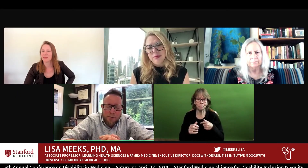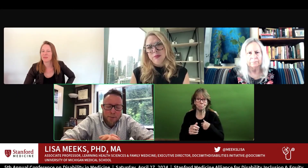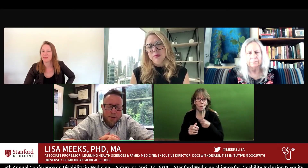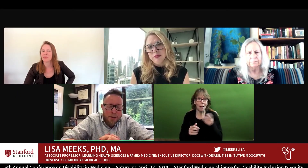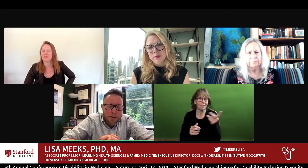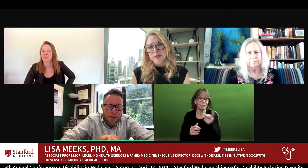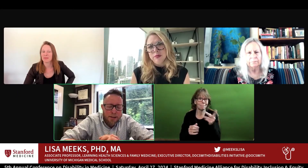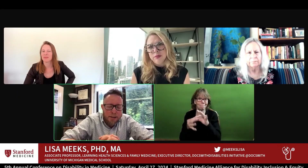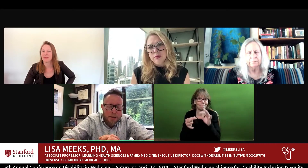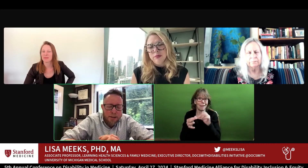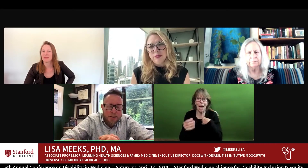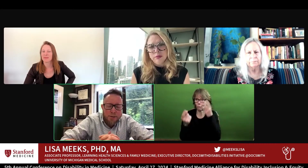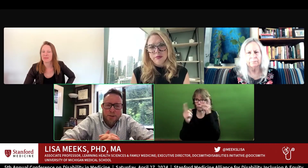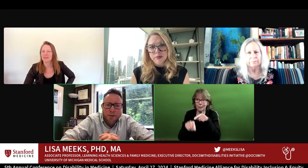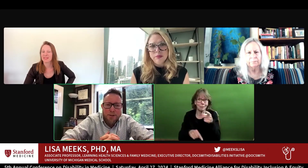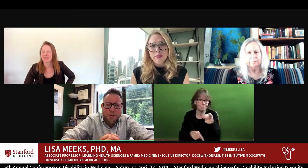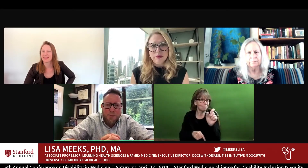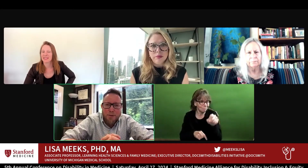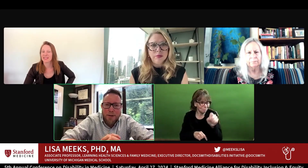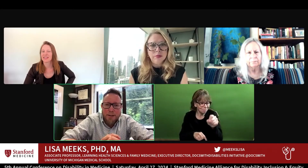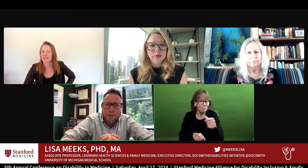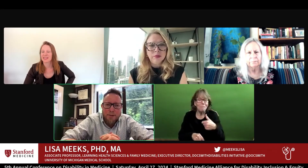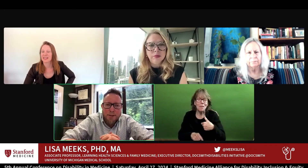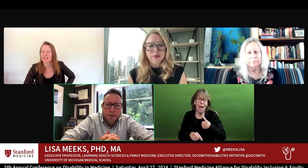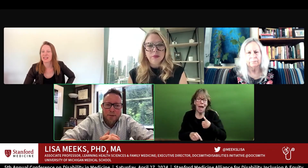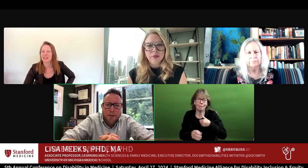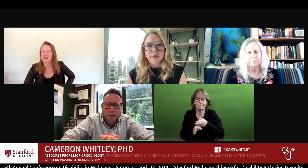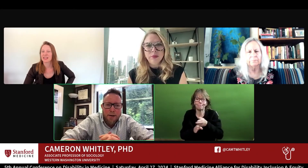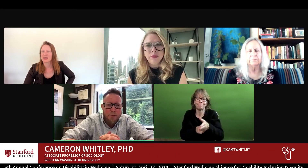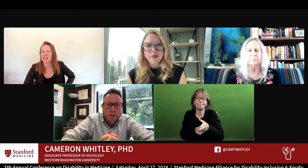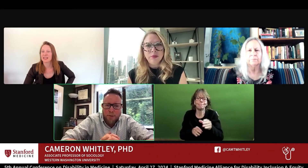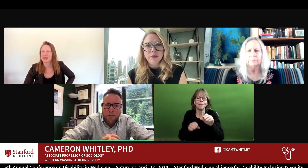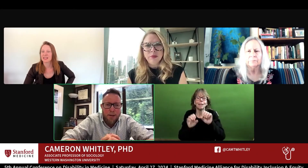from a sociologist's perspective and doing stuff on how do people think,